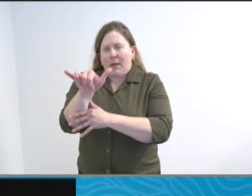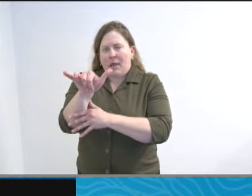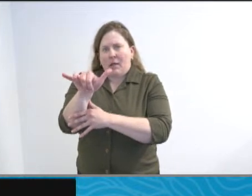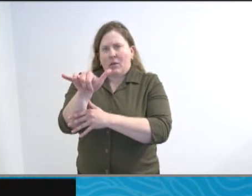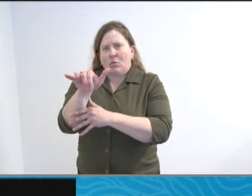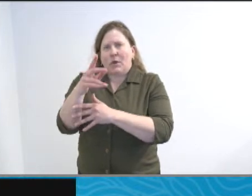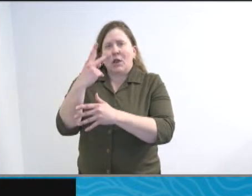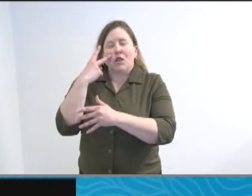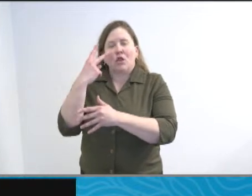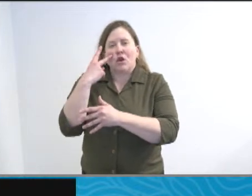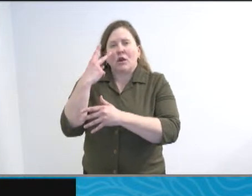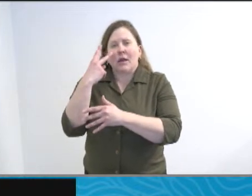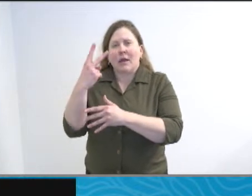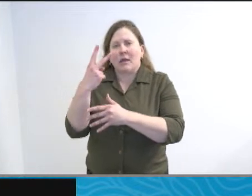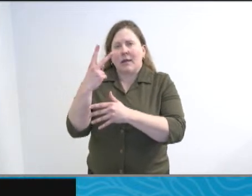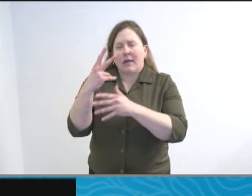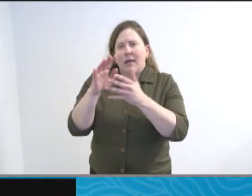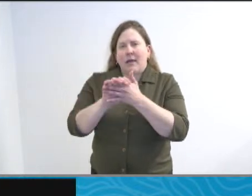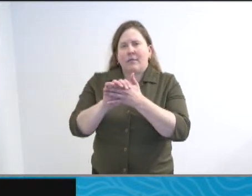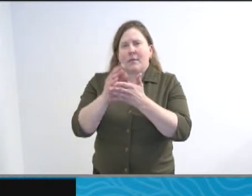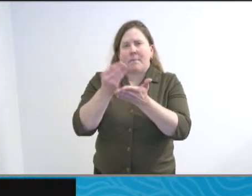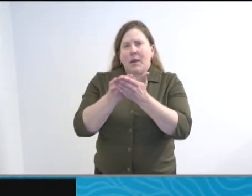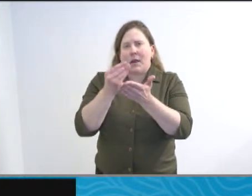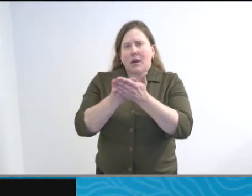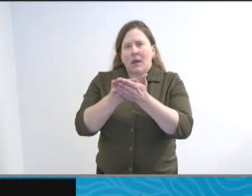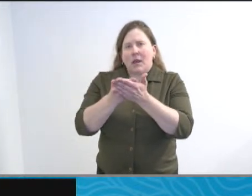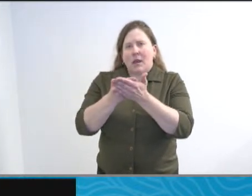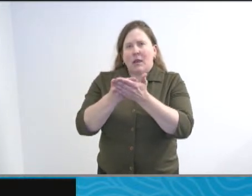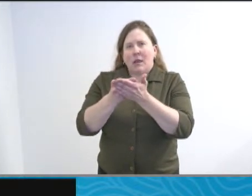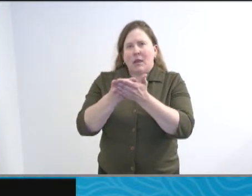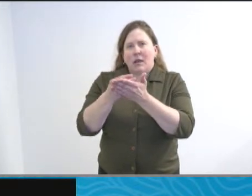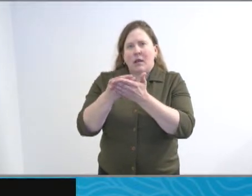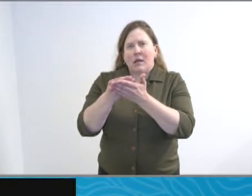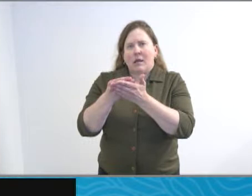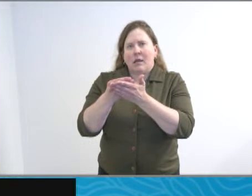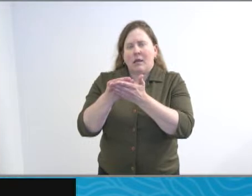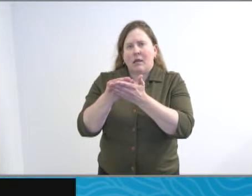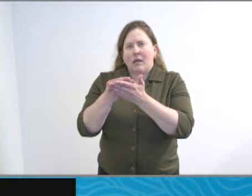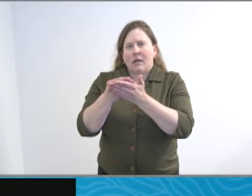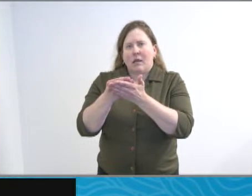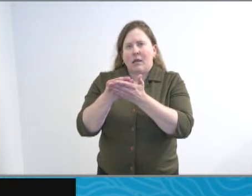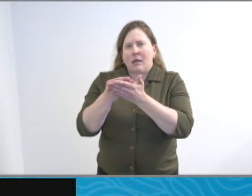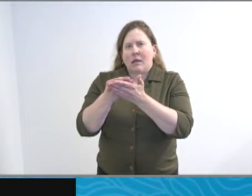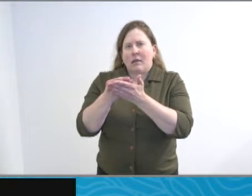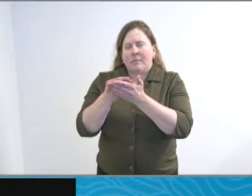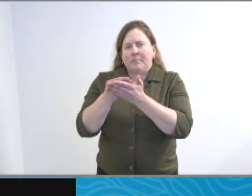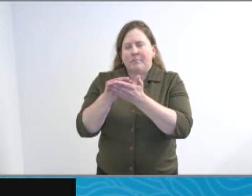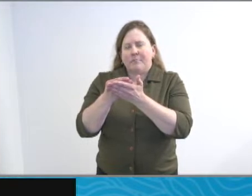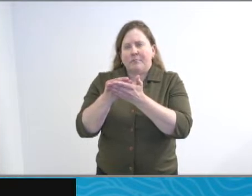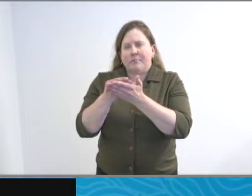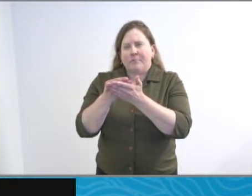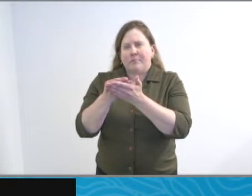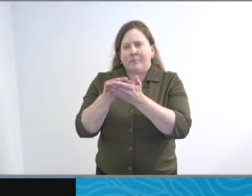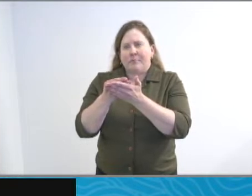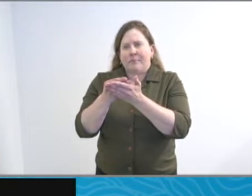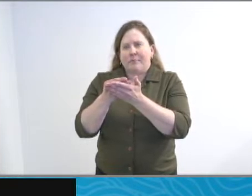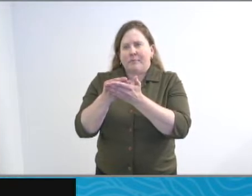in and kind of projects where we are at a later time and how that the governor needs